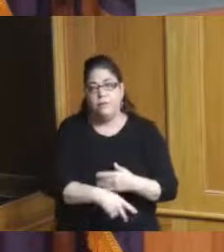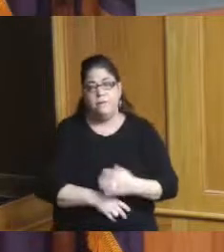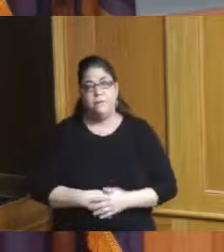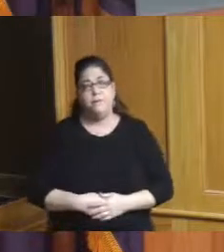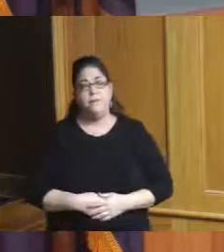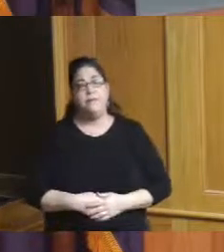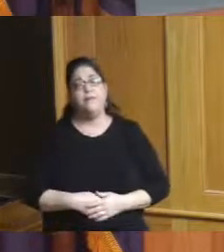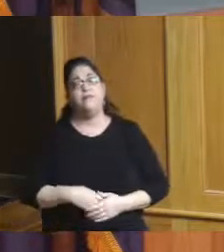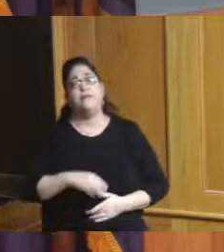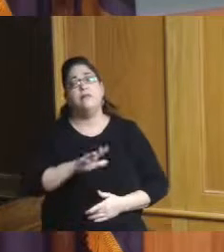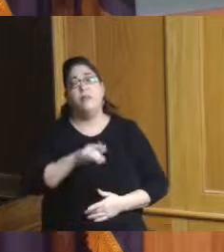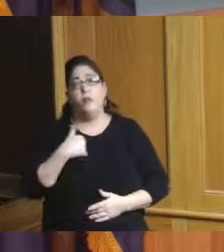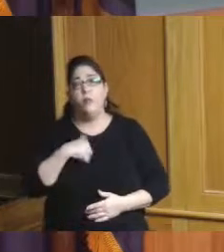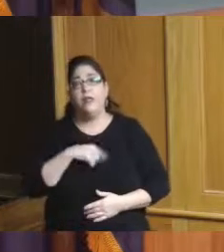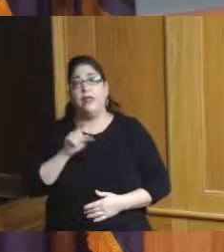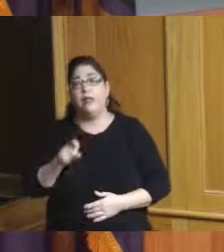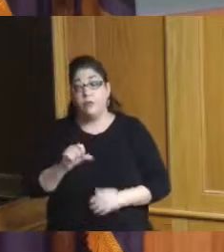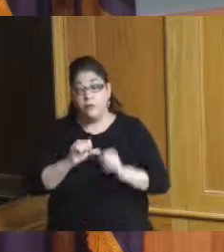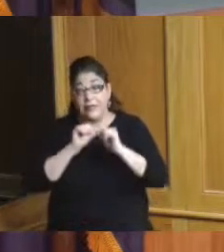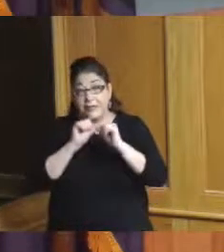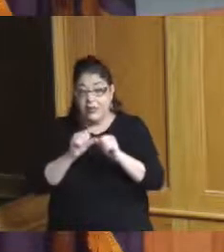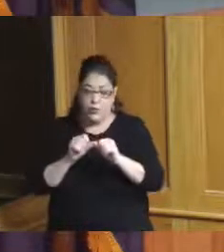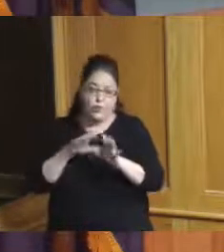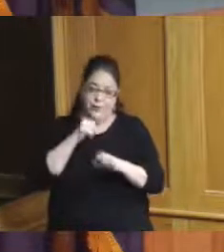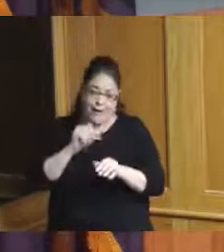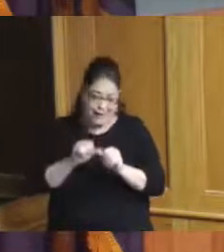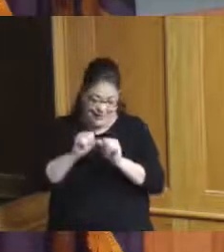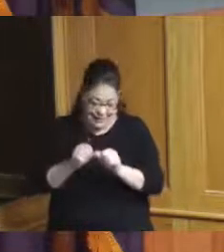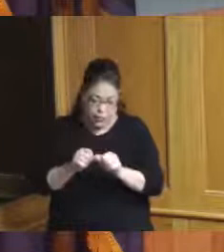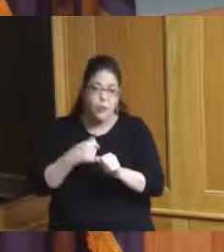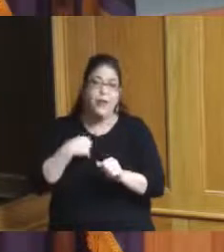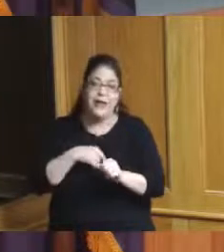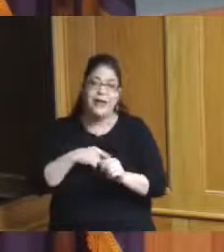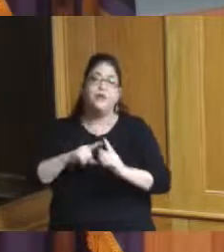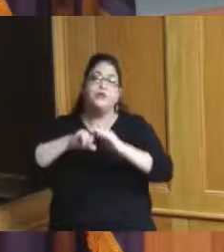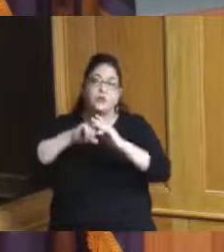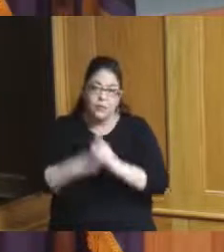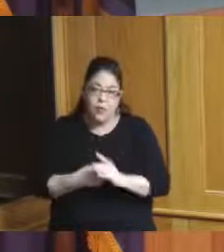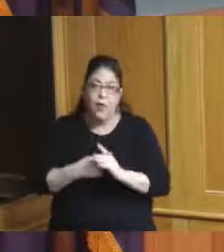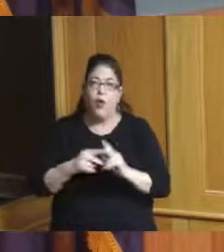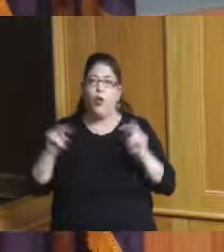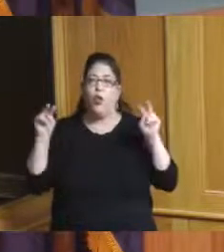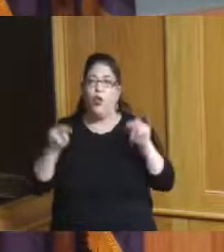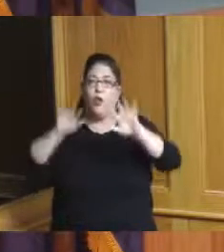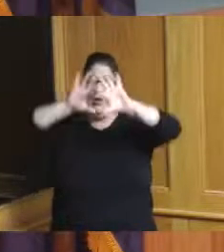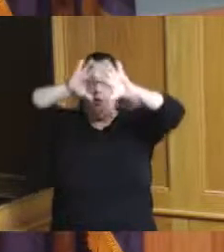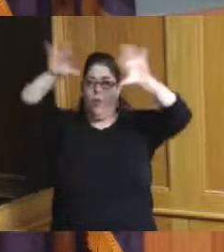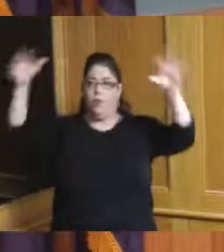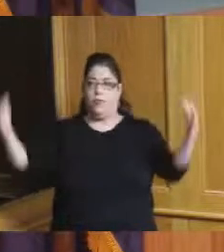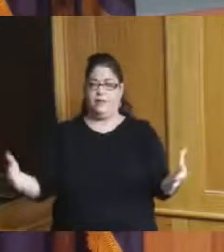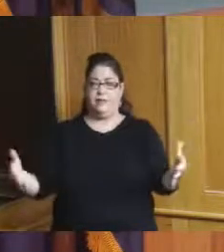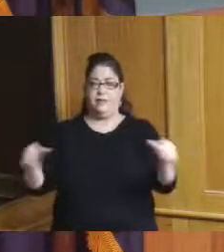that we continue or not continue that we look at it holistically and one of the things I've asked